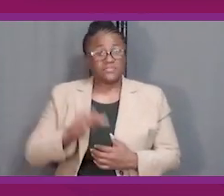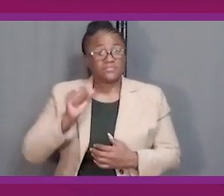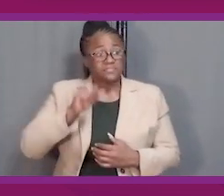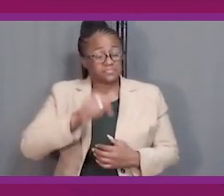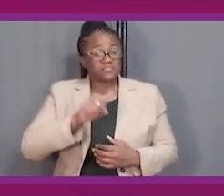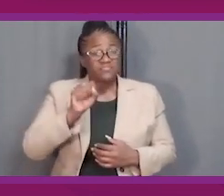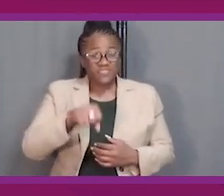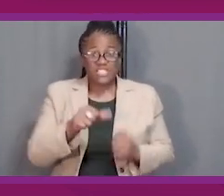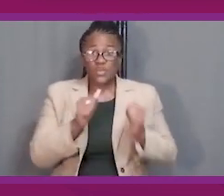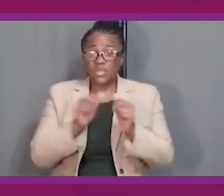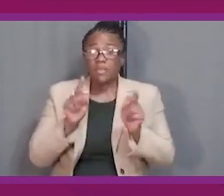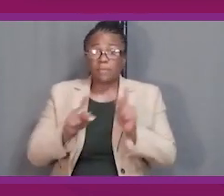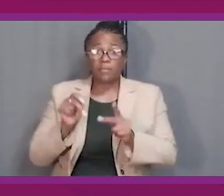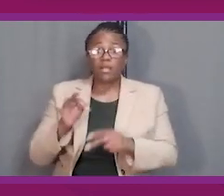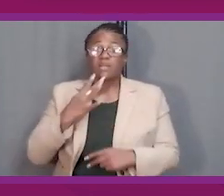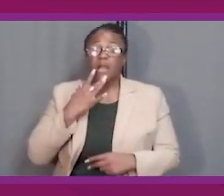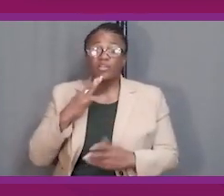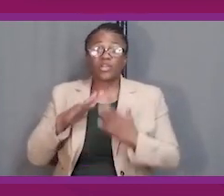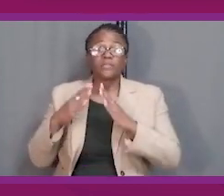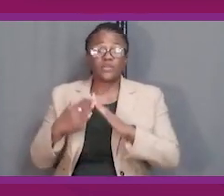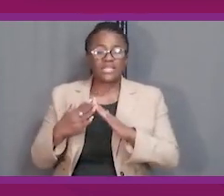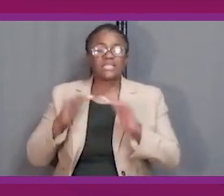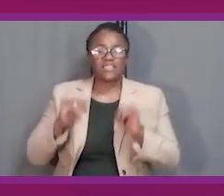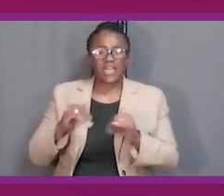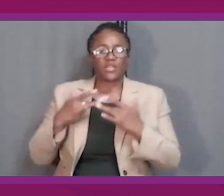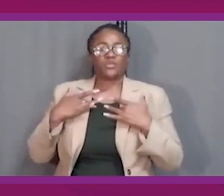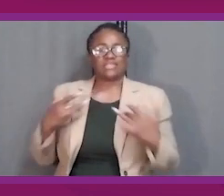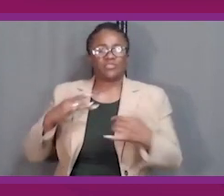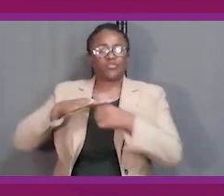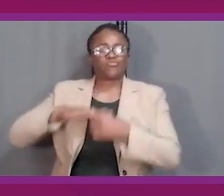one identity or the other. And I think that is the root of a lot of the problems. And yeah, I think